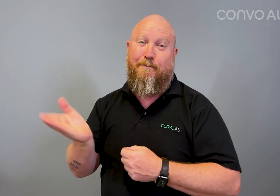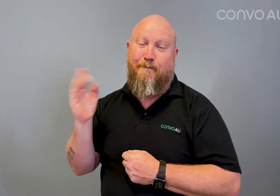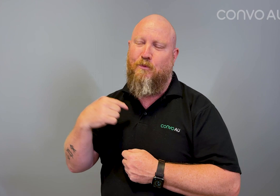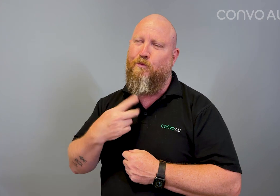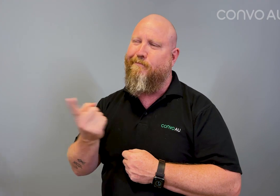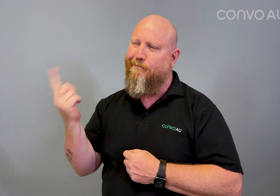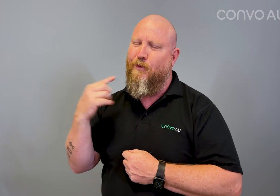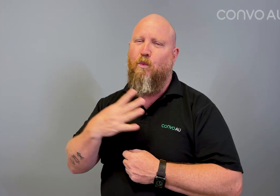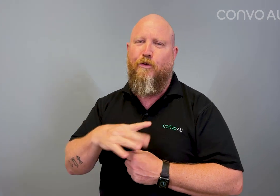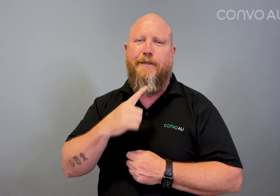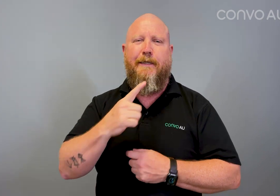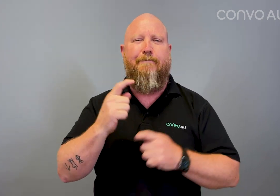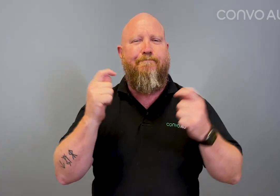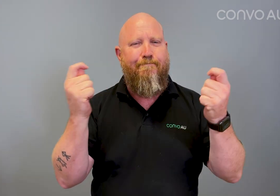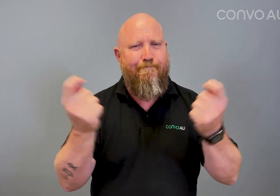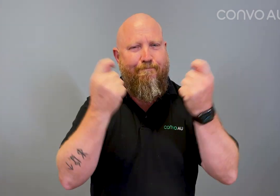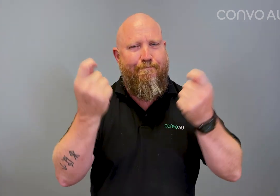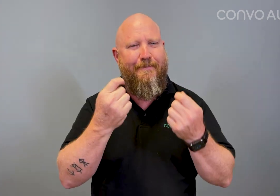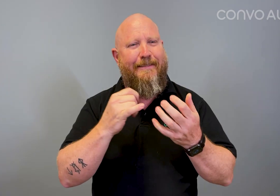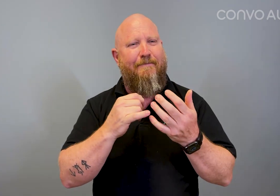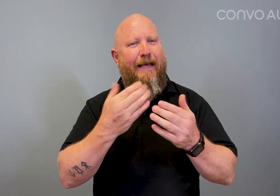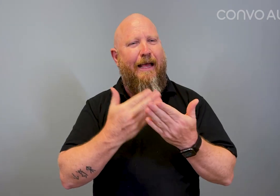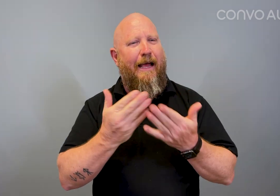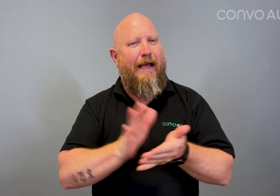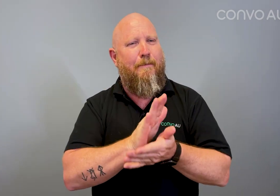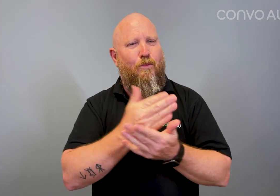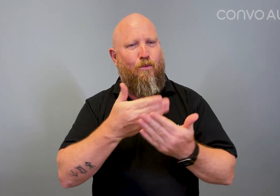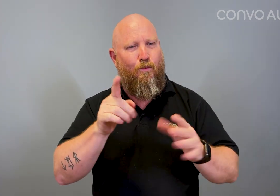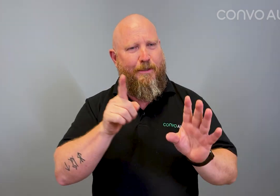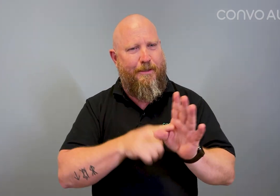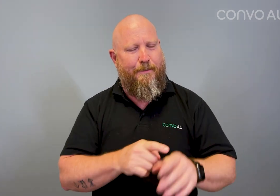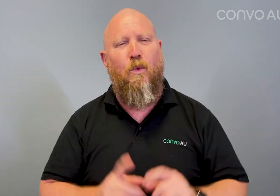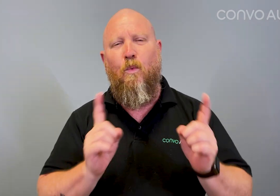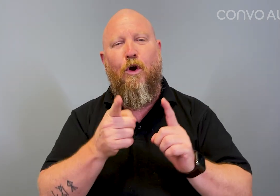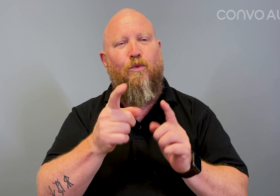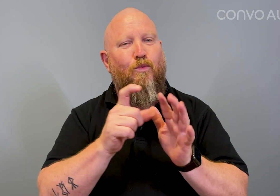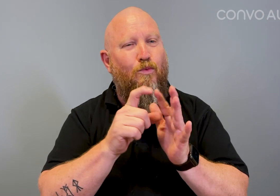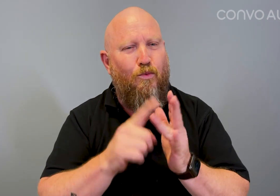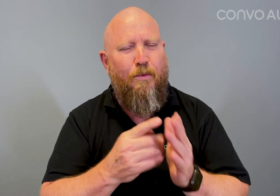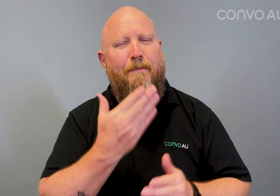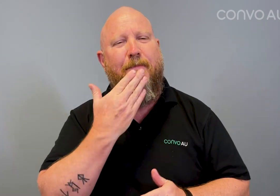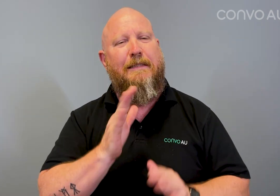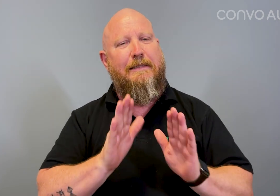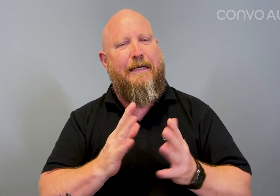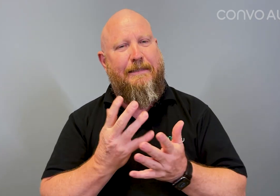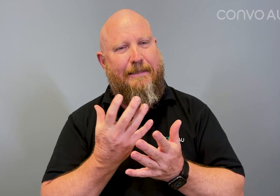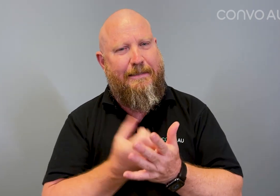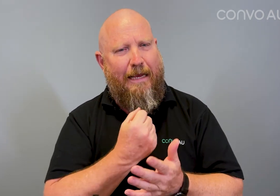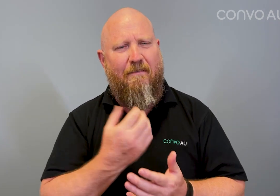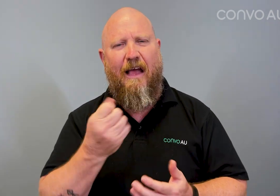we wish you a festive season and a Happy New Year. Whatever you do, please stay safe